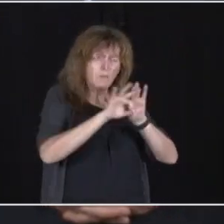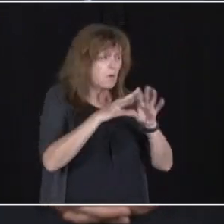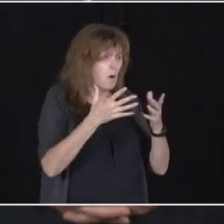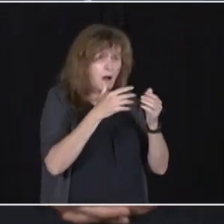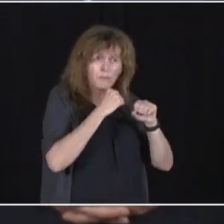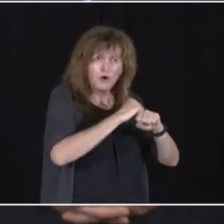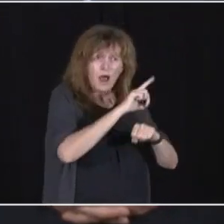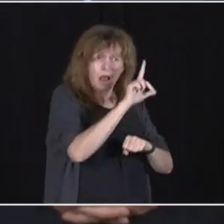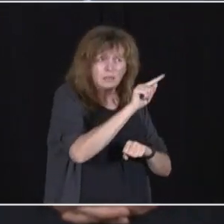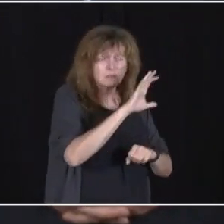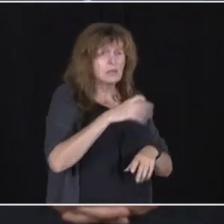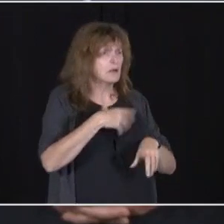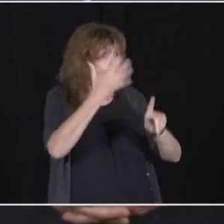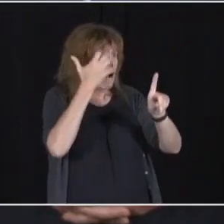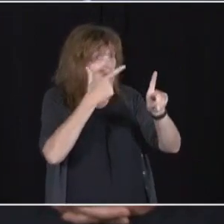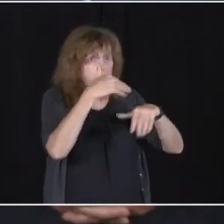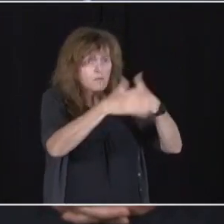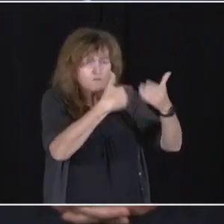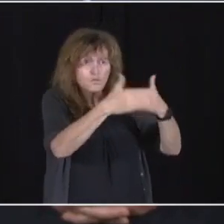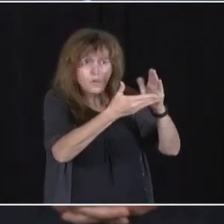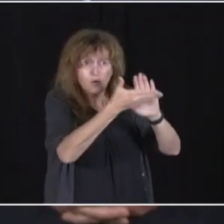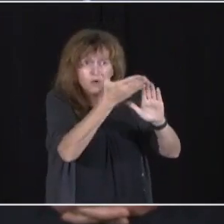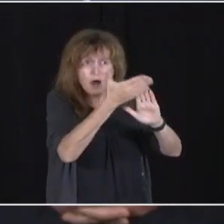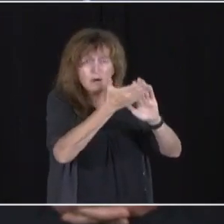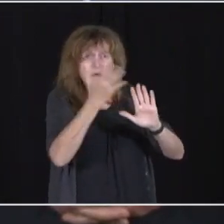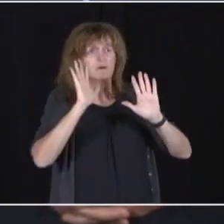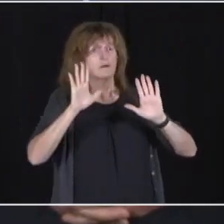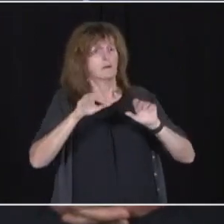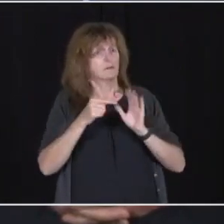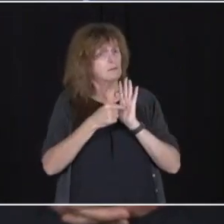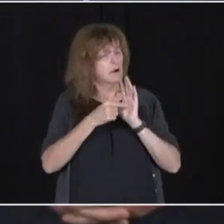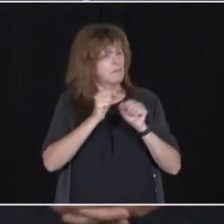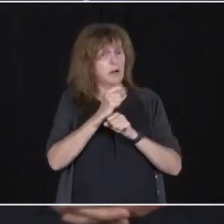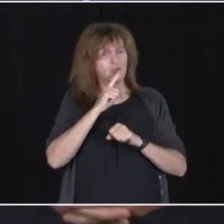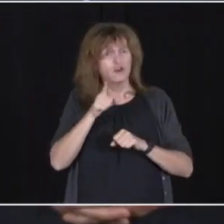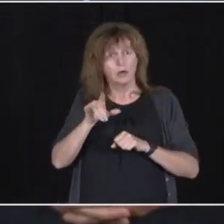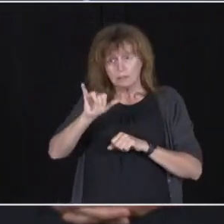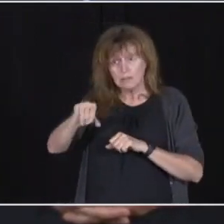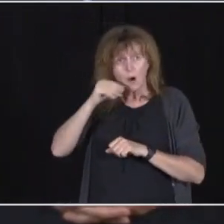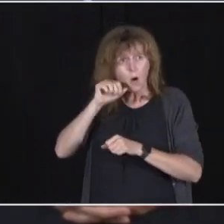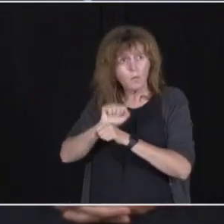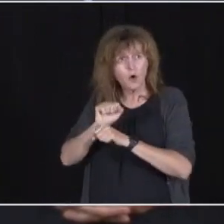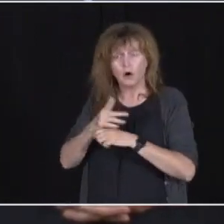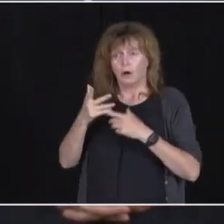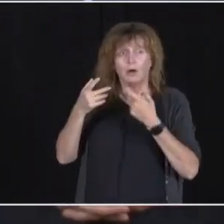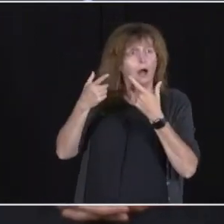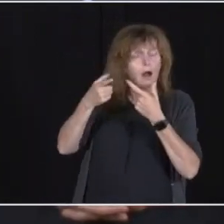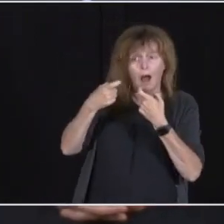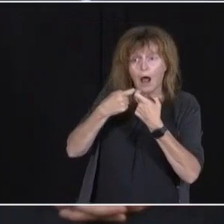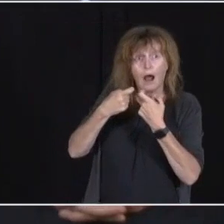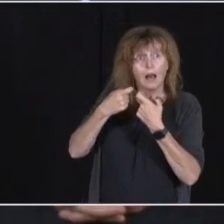Bottom line. Full stop. It is about making sure that we protect people in long-term care in making sure a hospital